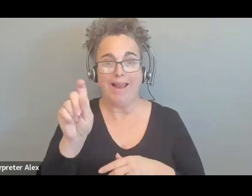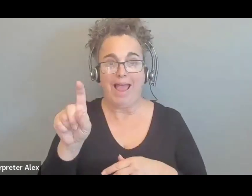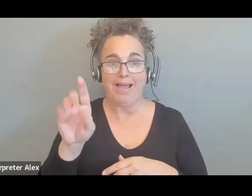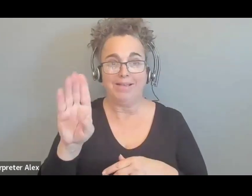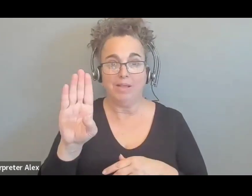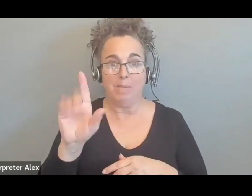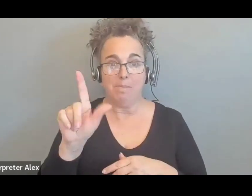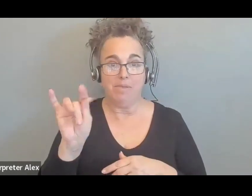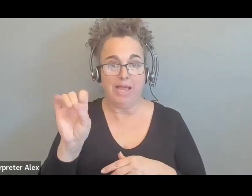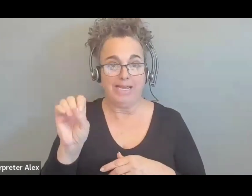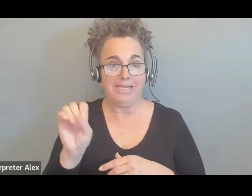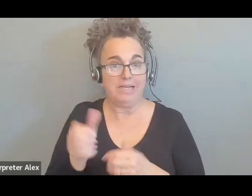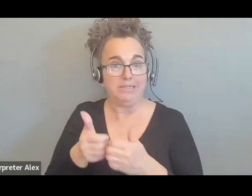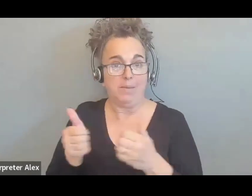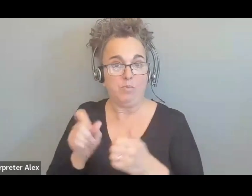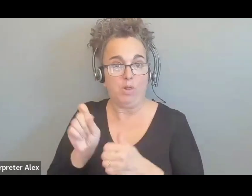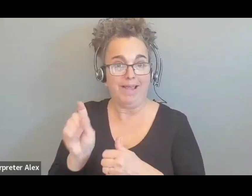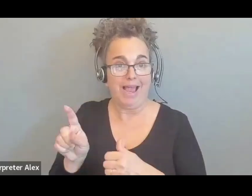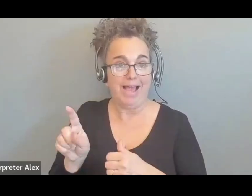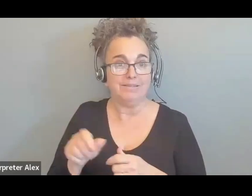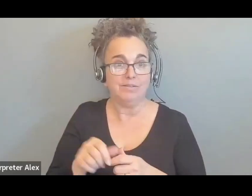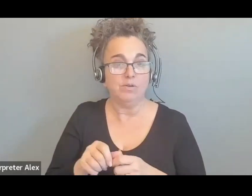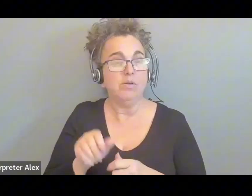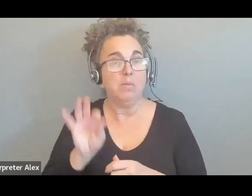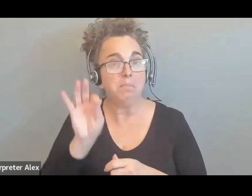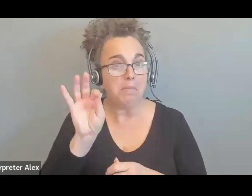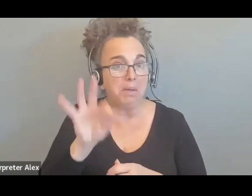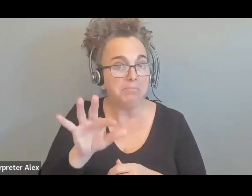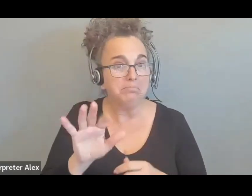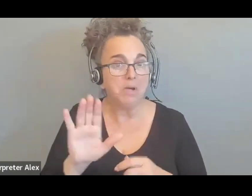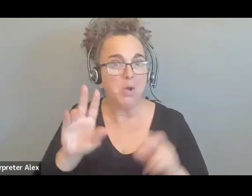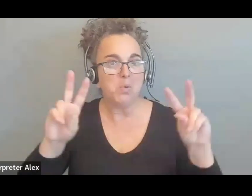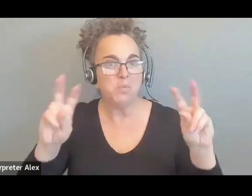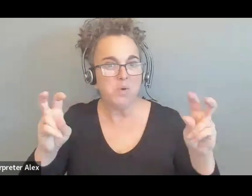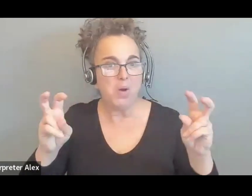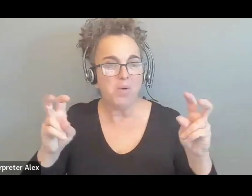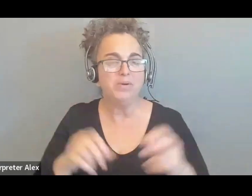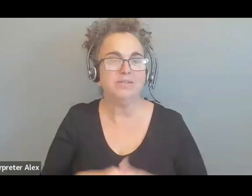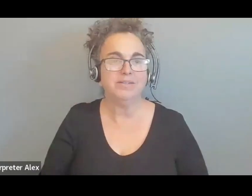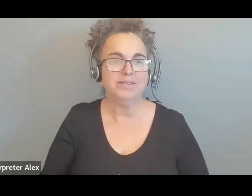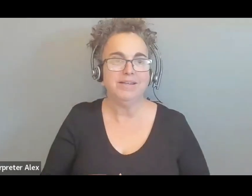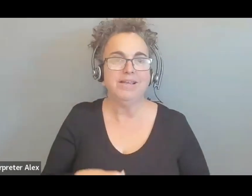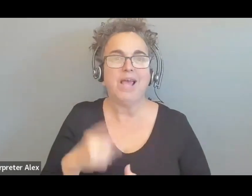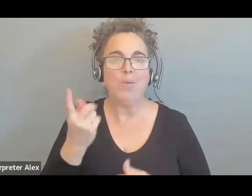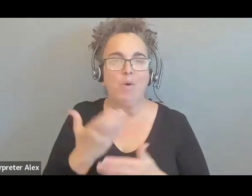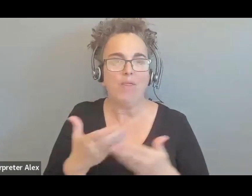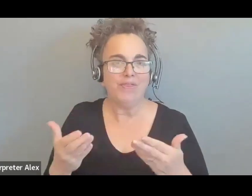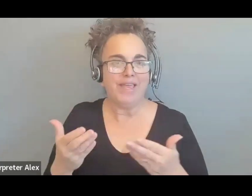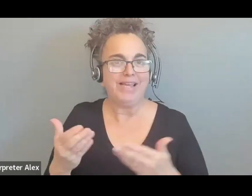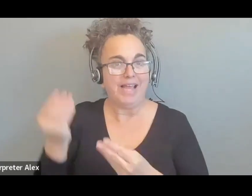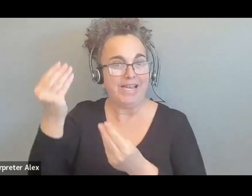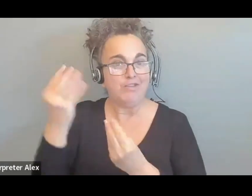separately, you know, I asked to you to give us a quote and one of the things that he shared with me is seek